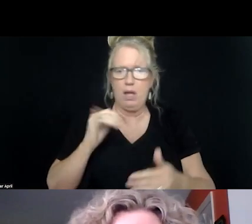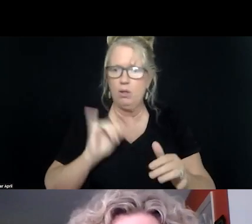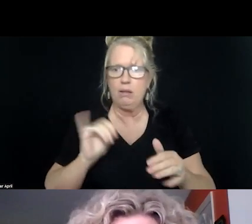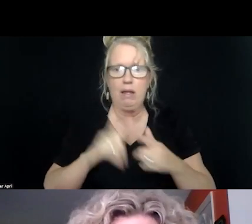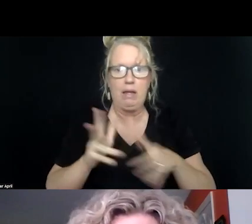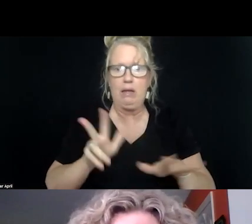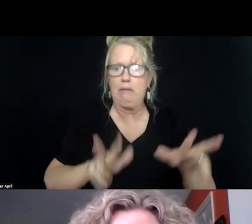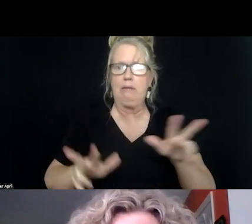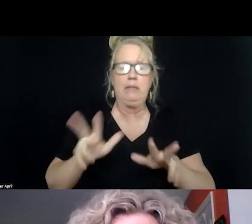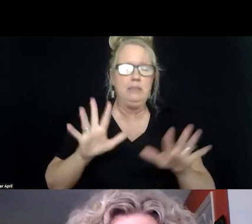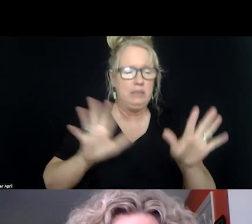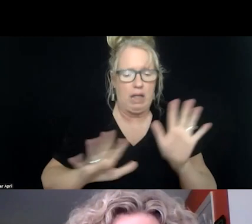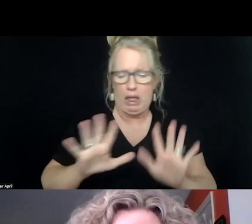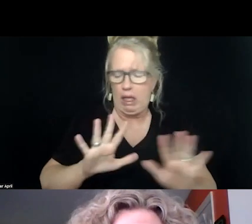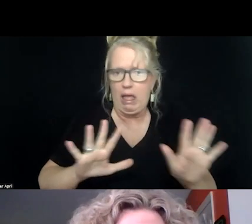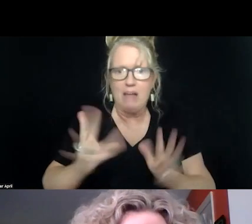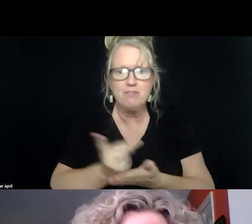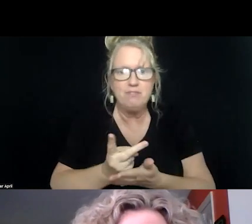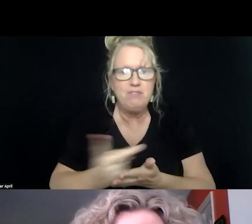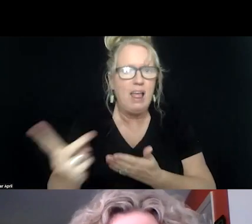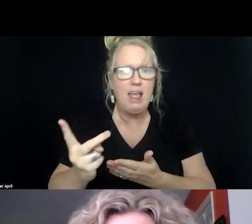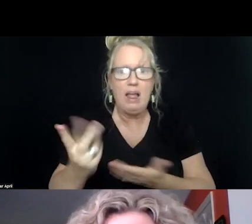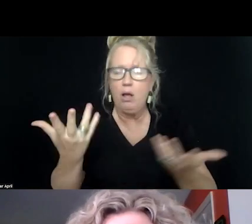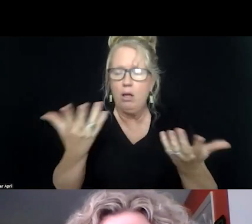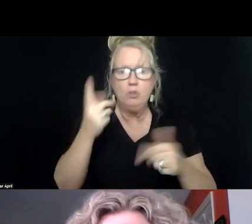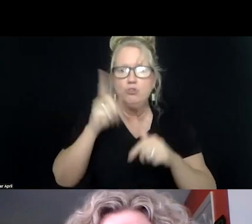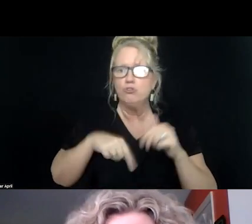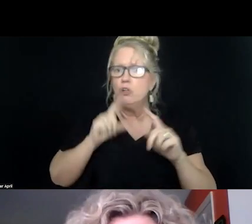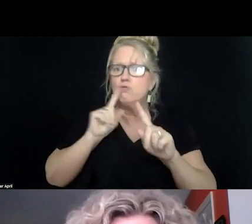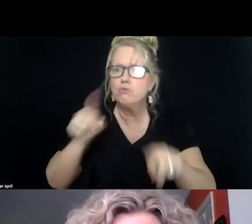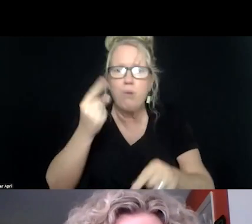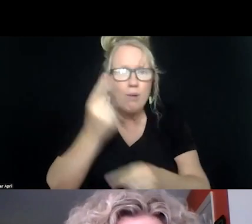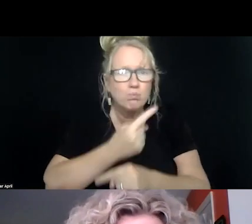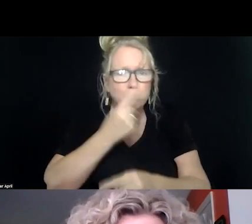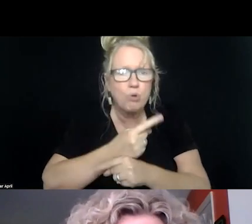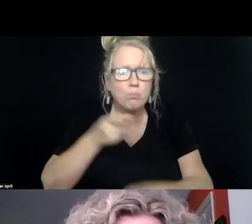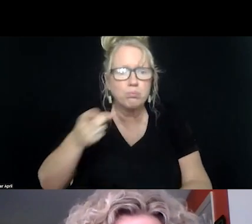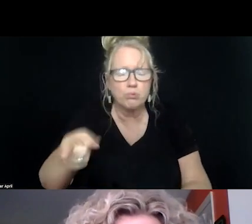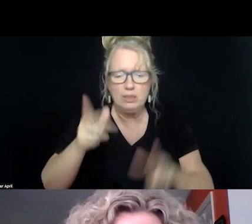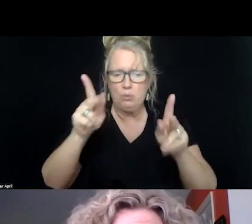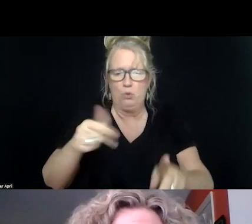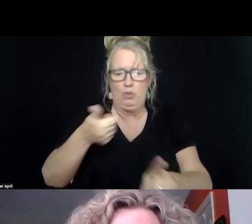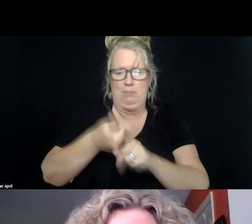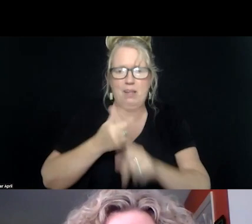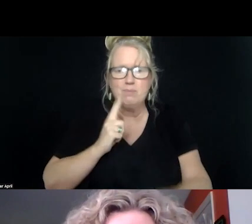FAILURE WHEN THEY COULD NOT RESPOND TO THE PERSON IN CRISIS WHO WAS DEAF.